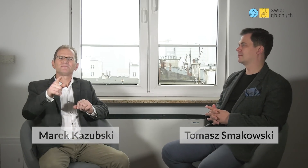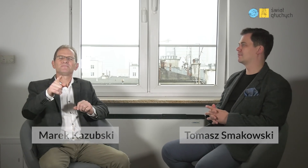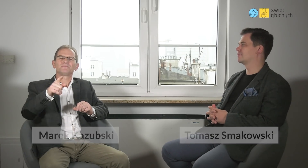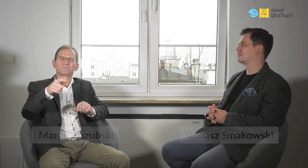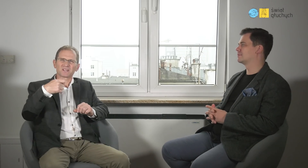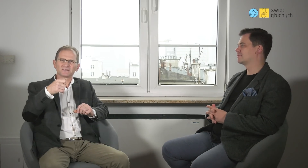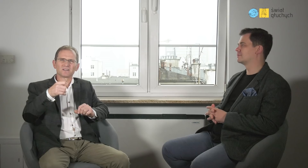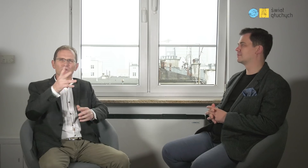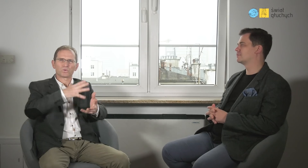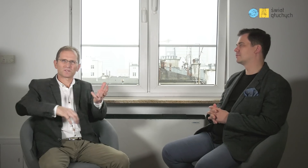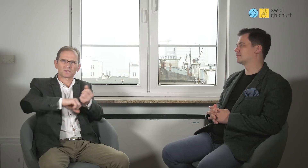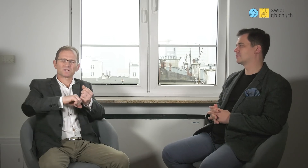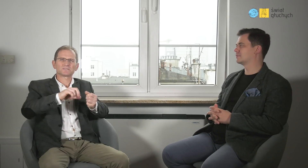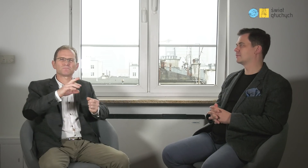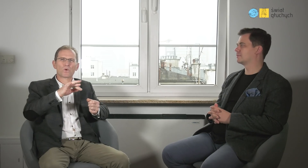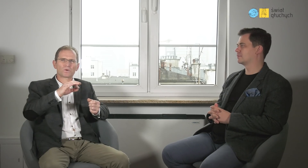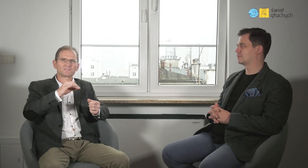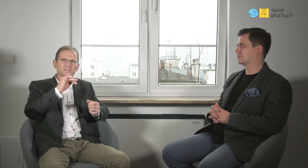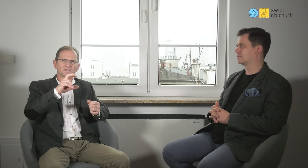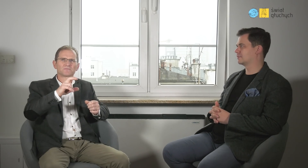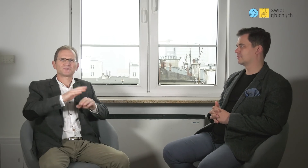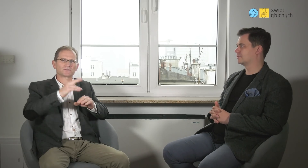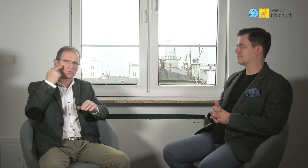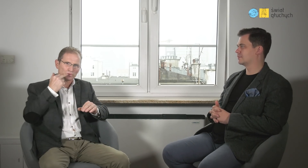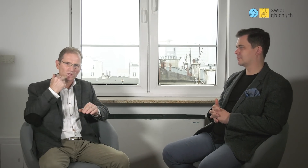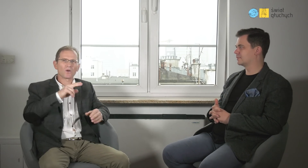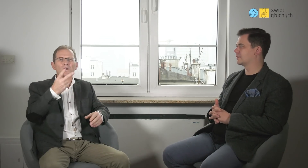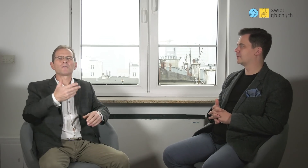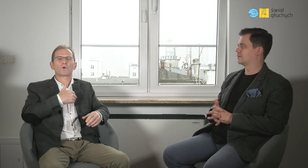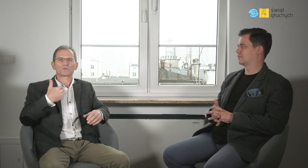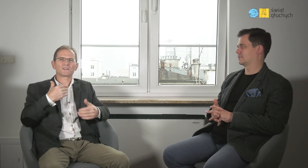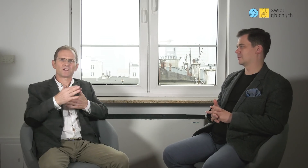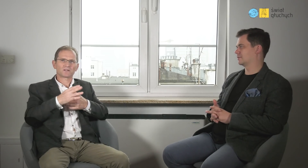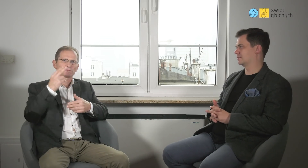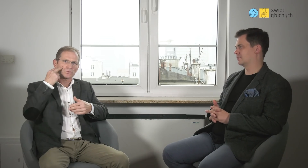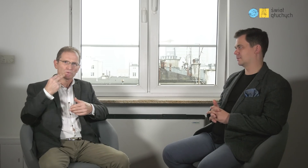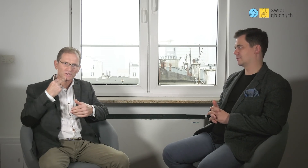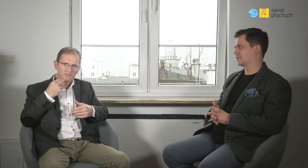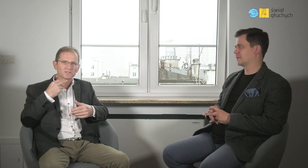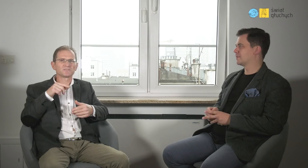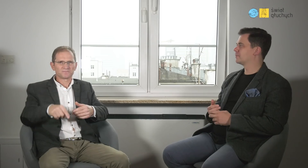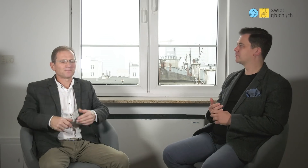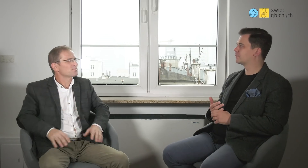I am the president of the Social Movement of the Deaf and their Friends (RSGiP) Polish Federation of the Deaf.